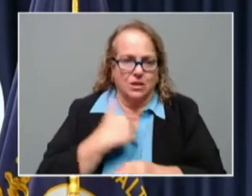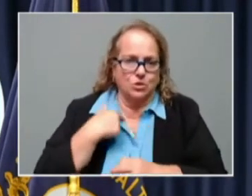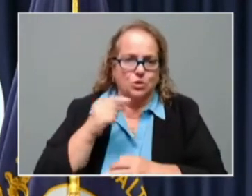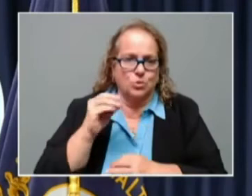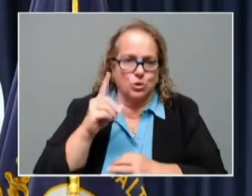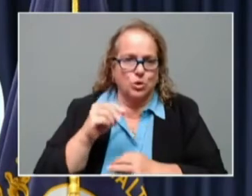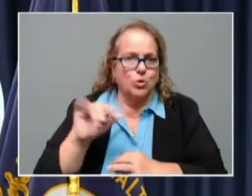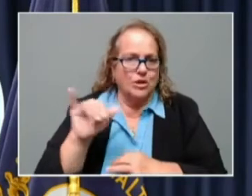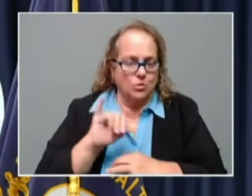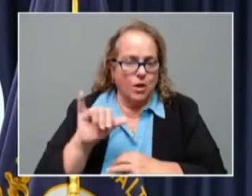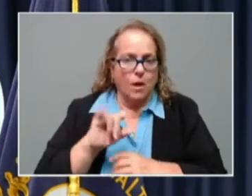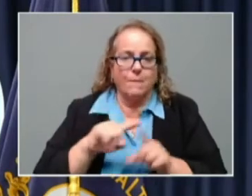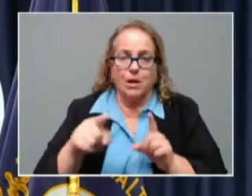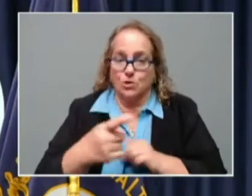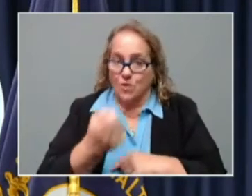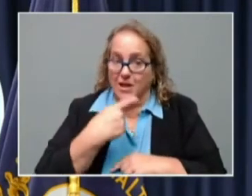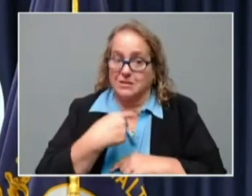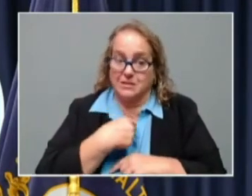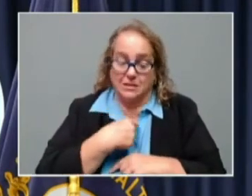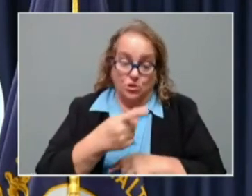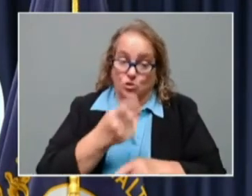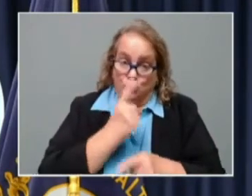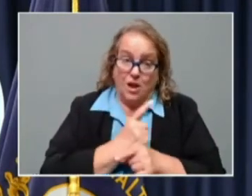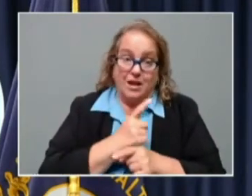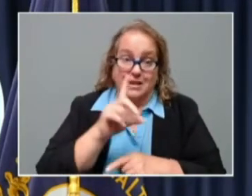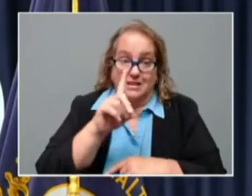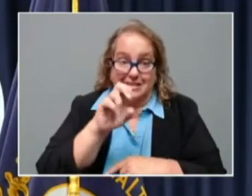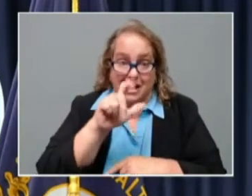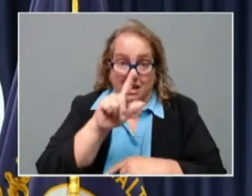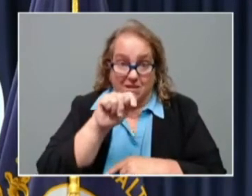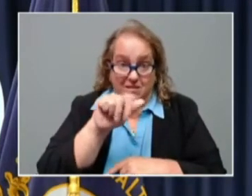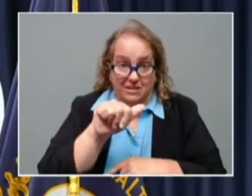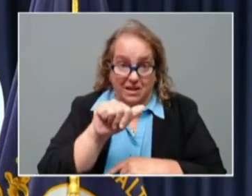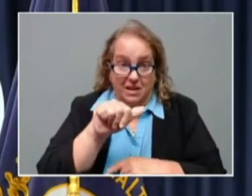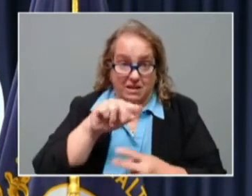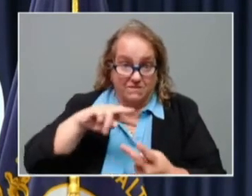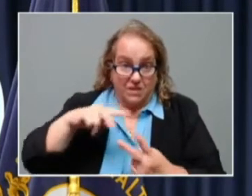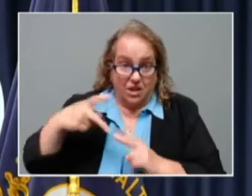that the delta variant um is first of all hitting fully unvaccinated people